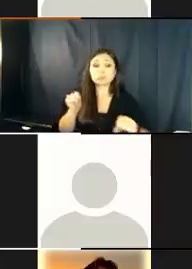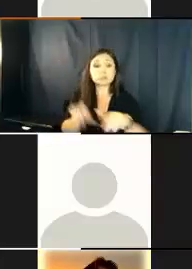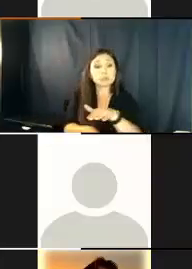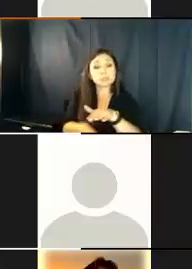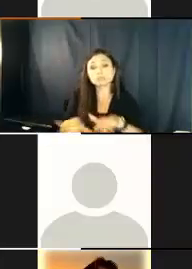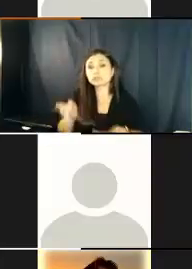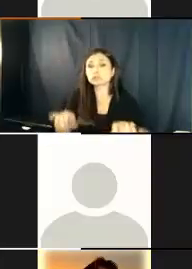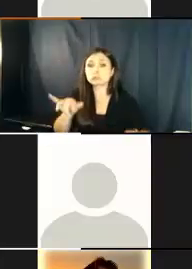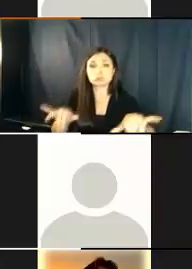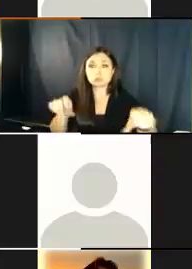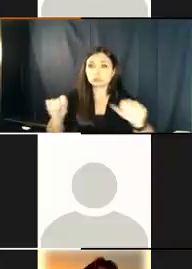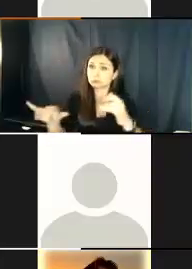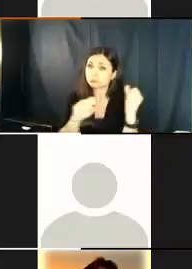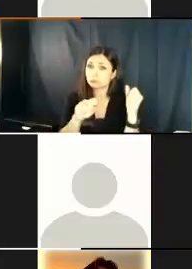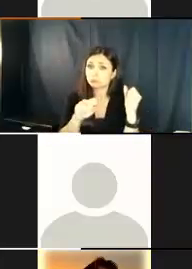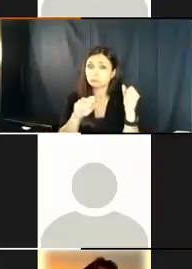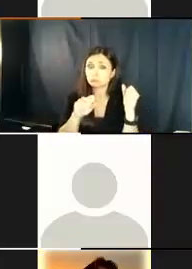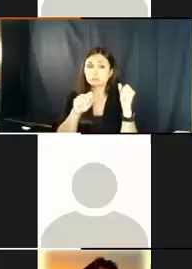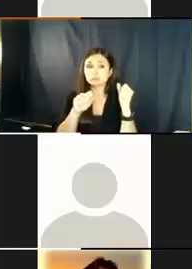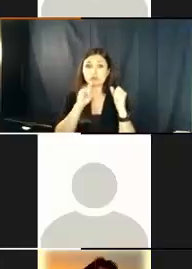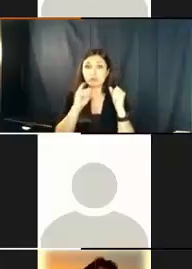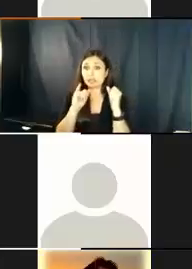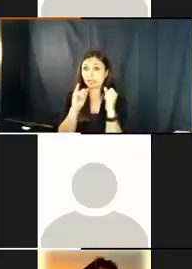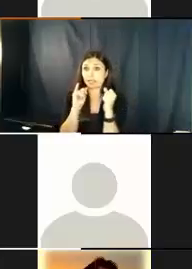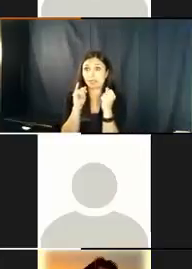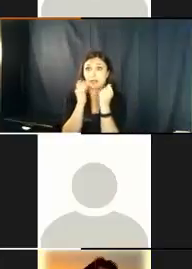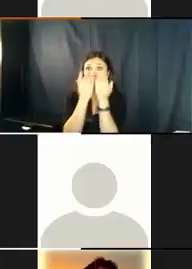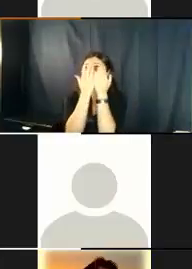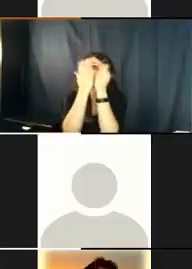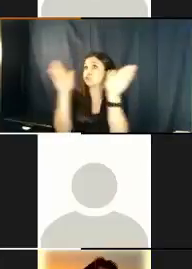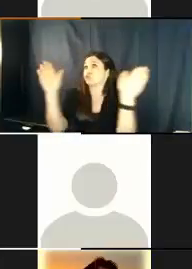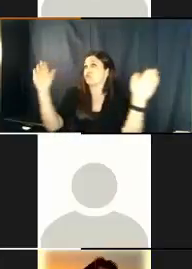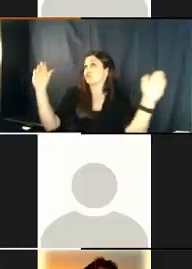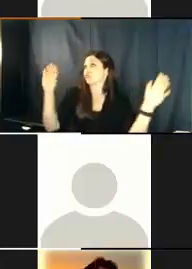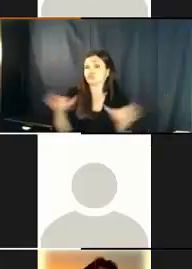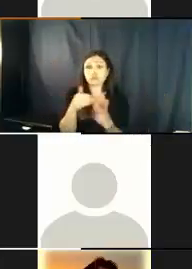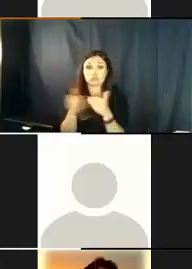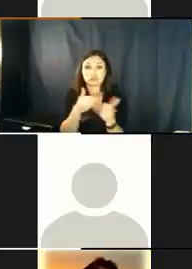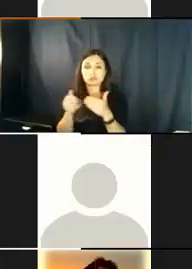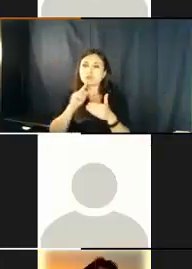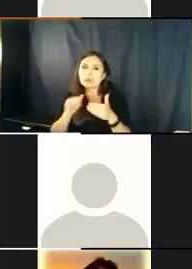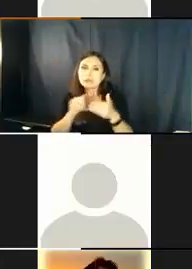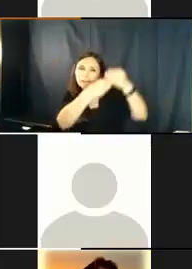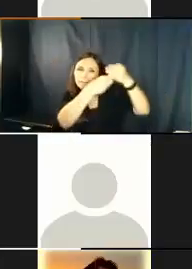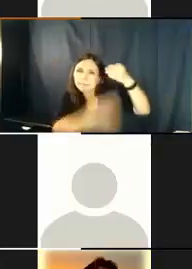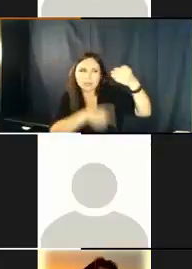and the sky's the limit for what they can do so having that menu of options for how